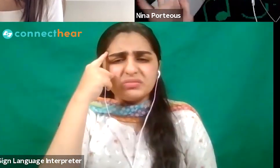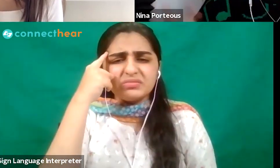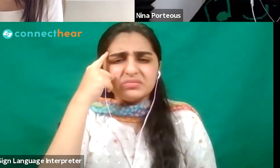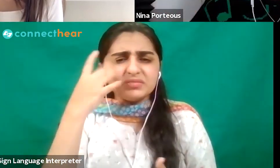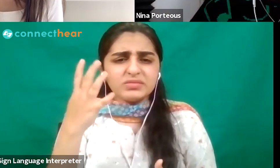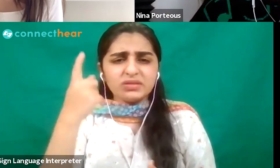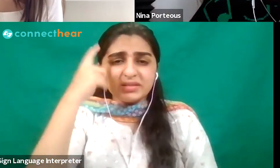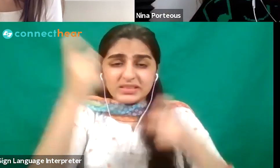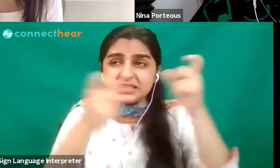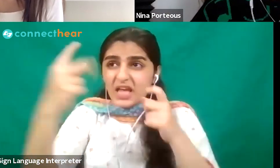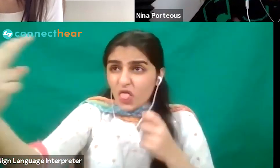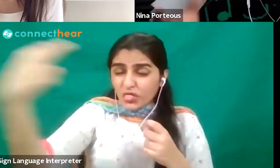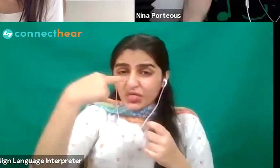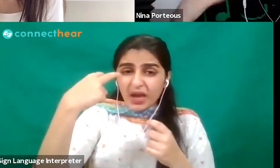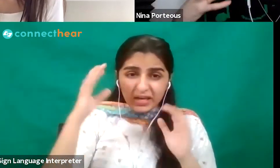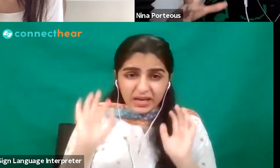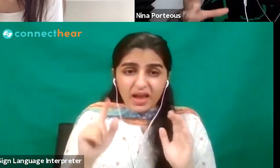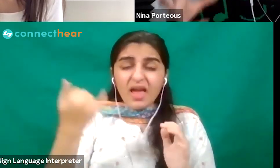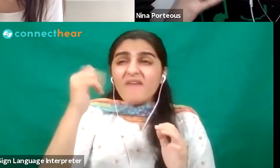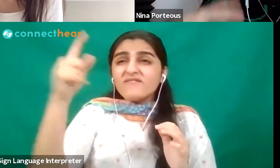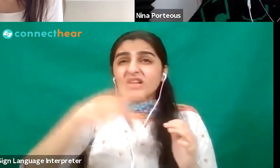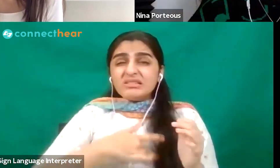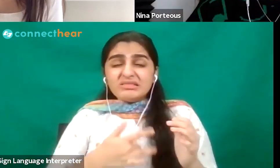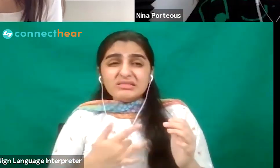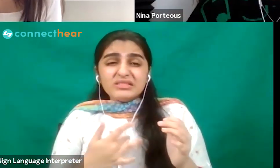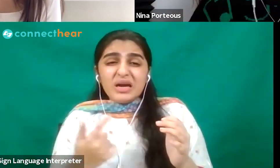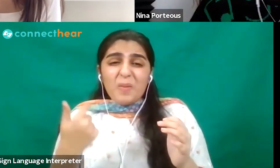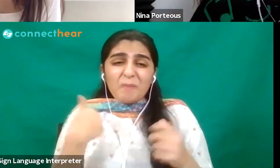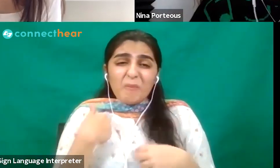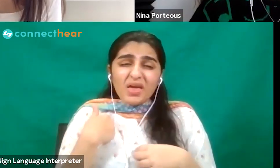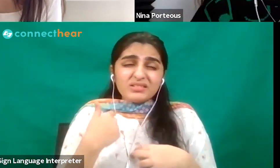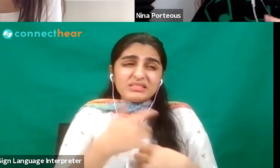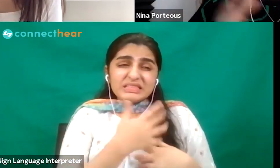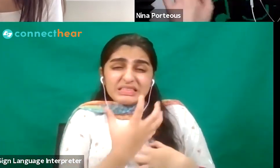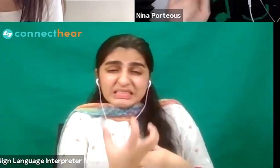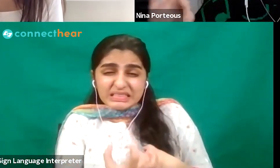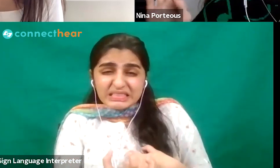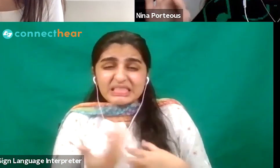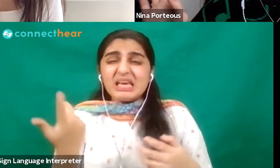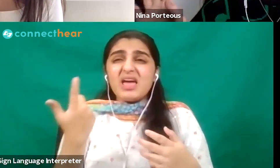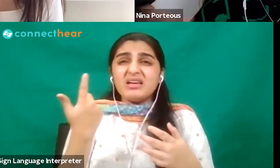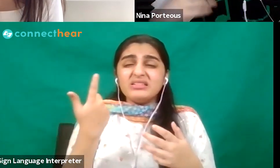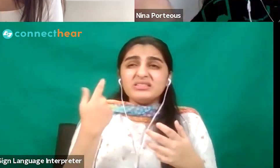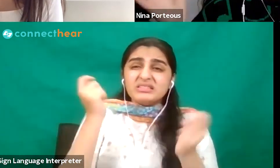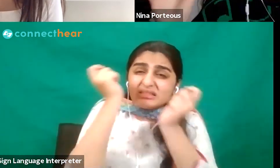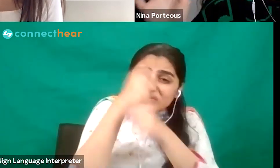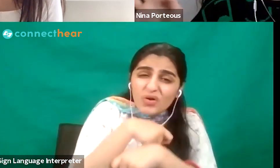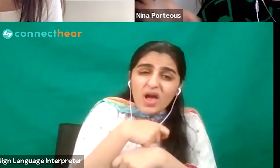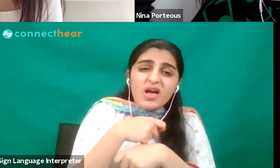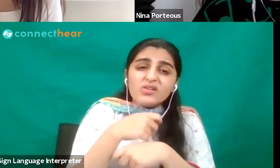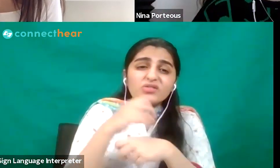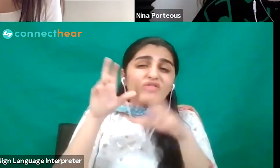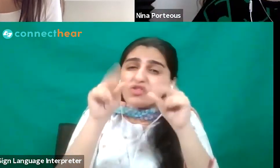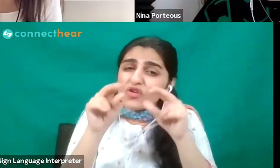But and so you mentioned that you're a creative director, so there's a few things that you're working on as well, do you mind just sharing some of those.